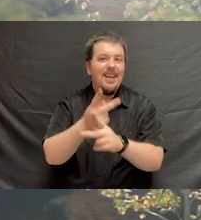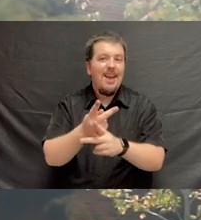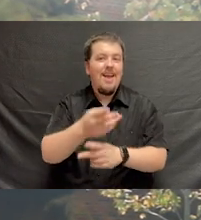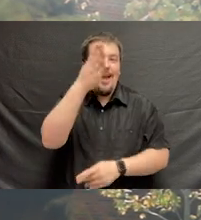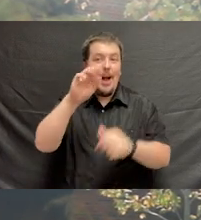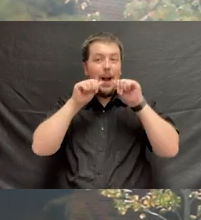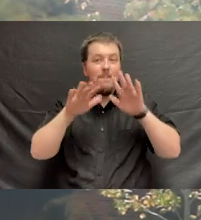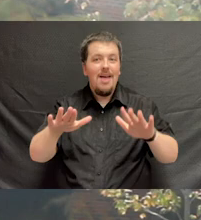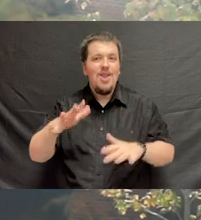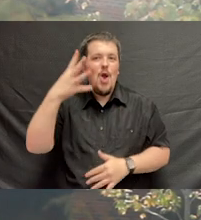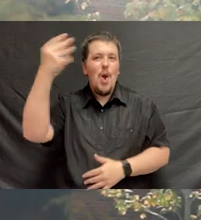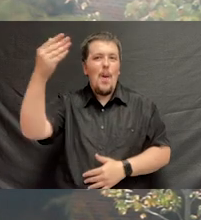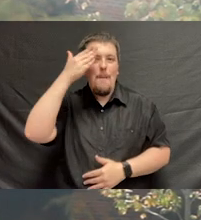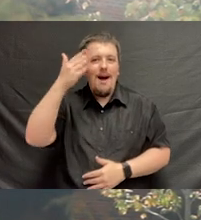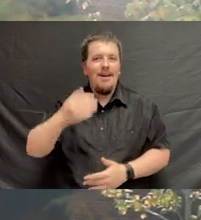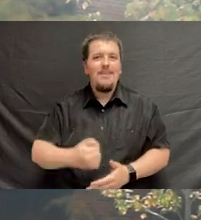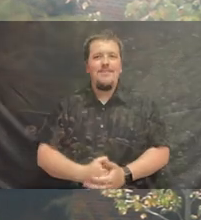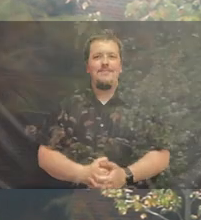Take care, God bless and go bucks.